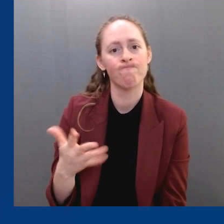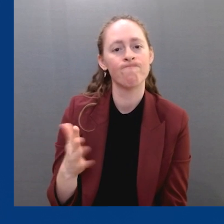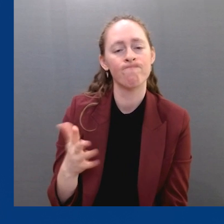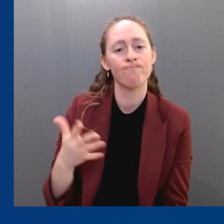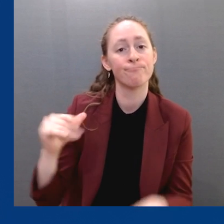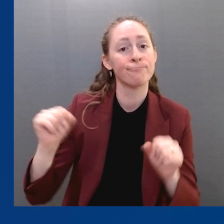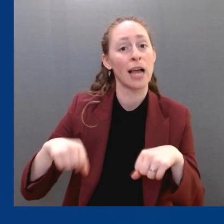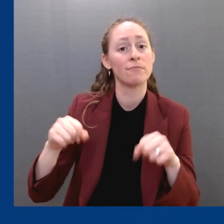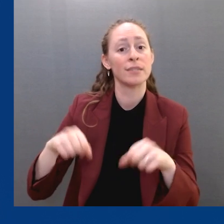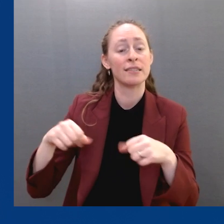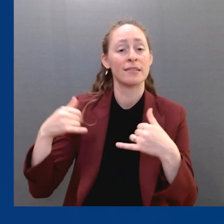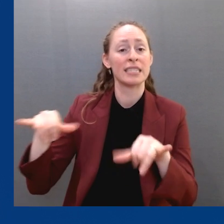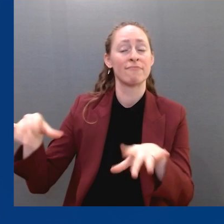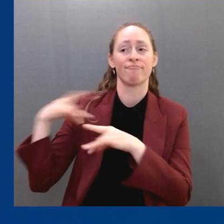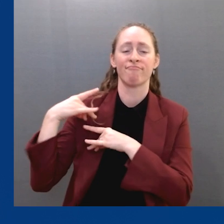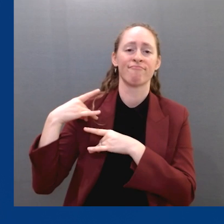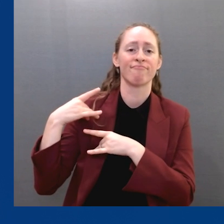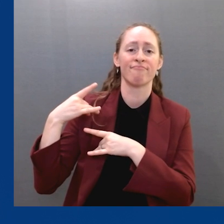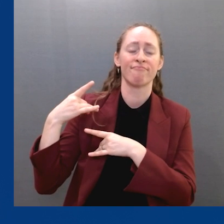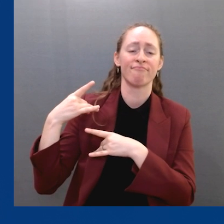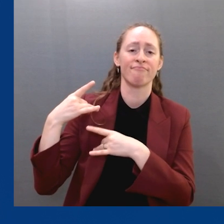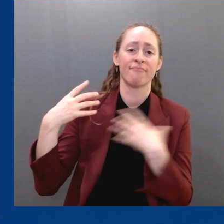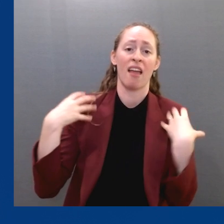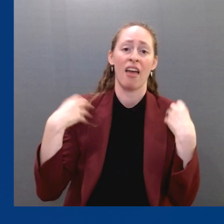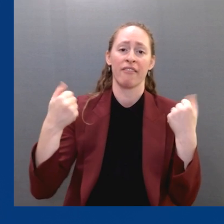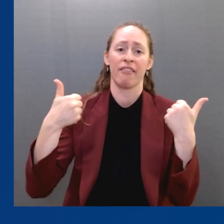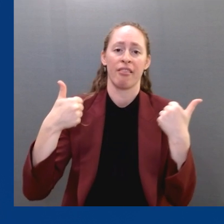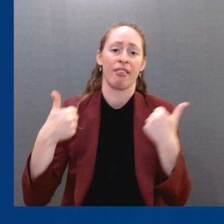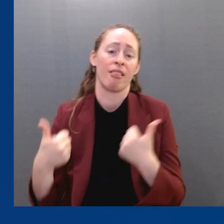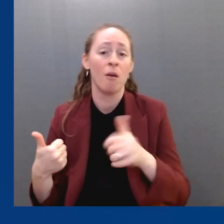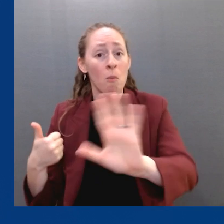fortunately for us, is not reduced substantially